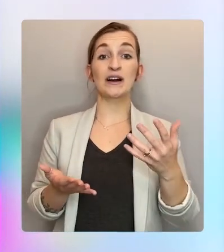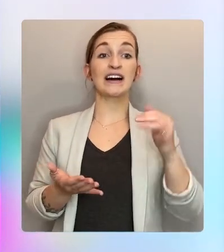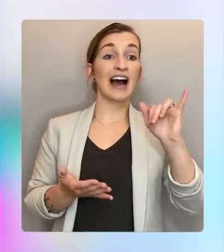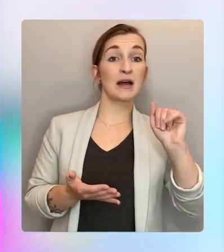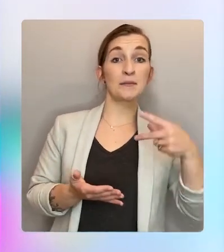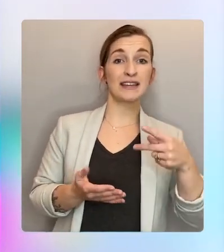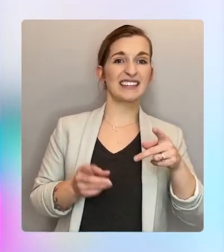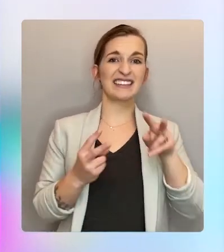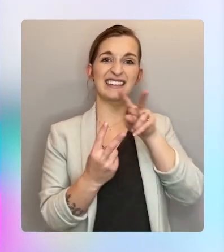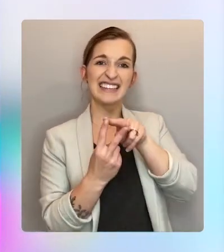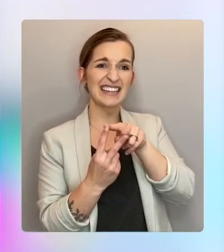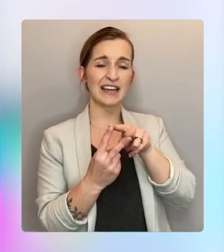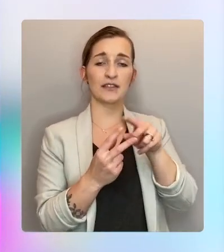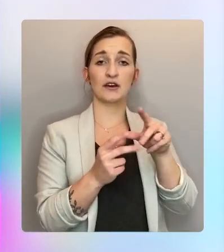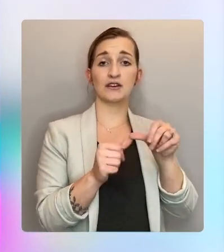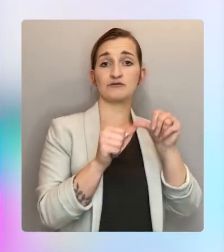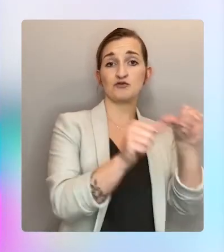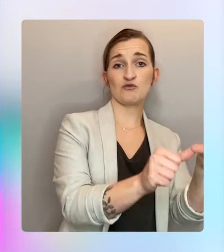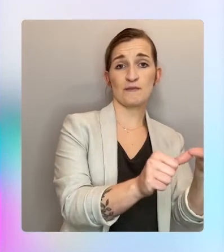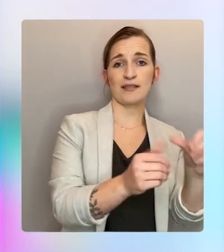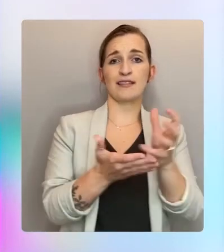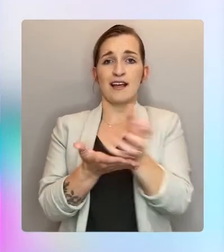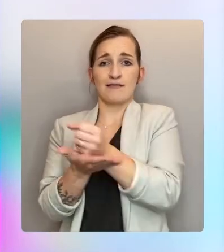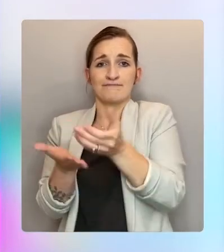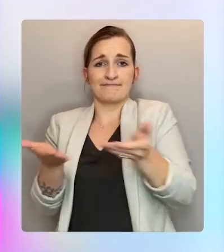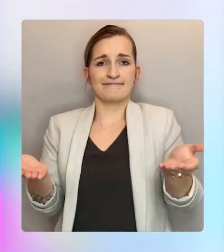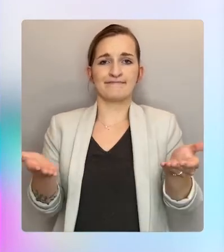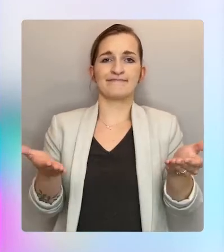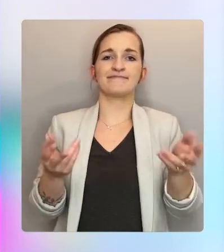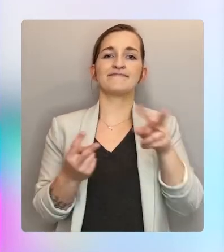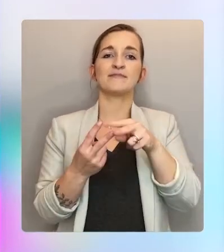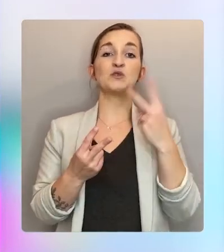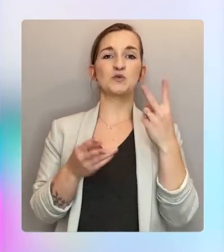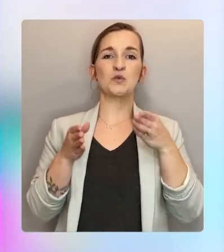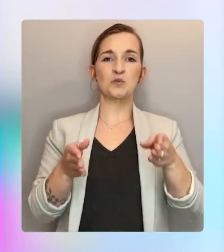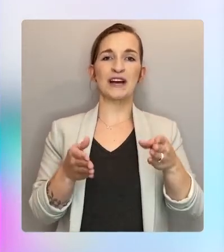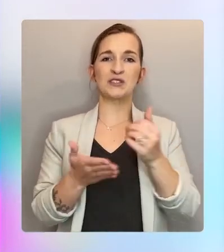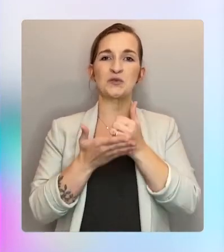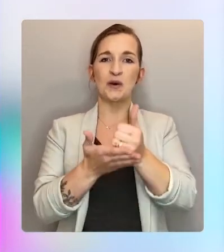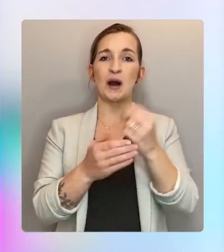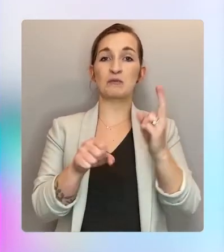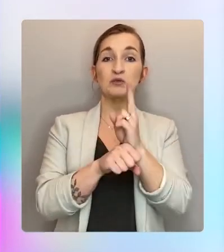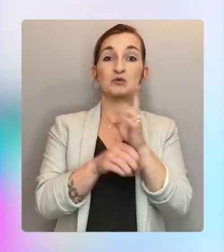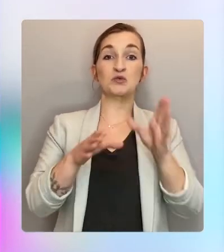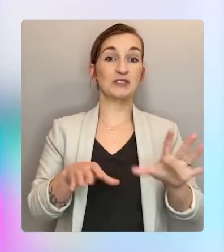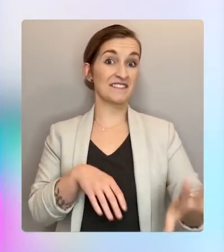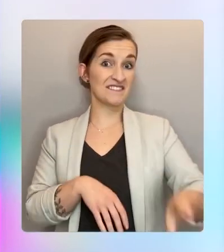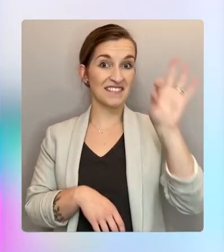or consumables, there are two ways to help users find it. The first is to promote your IAP